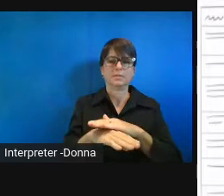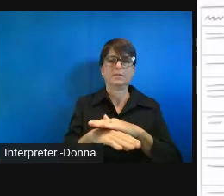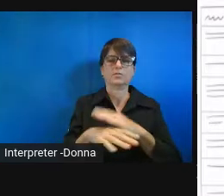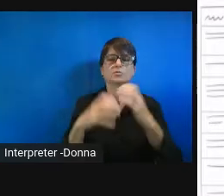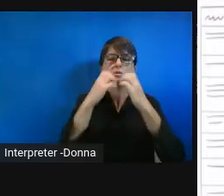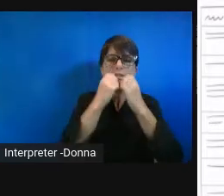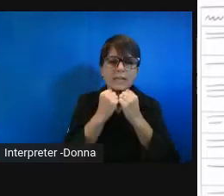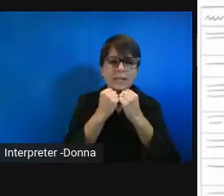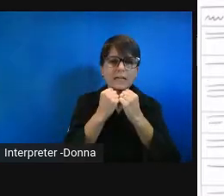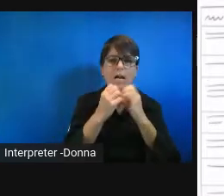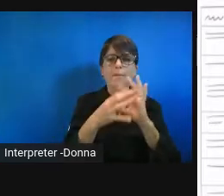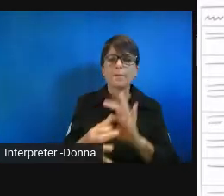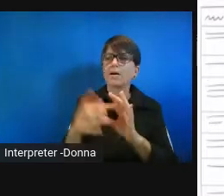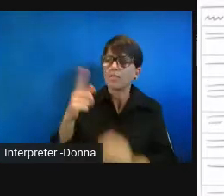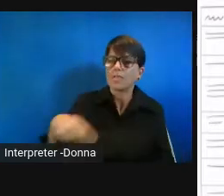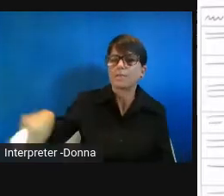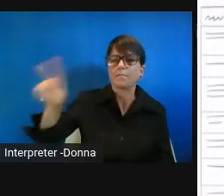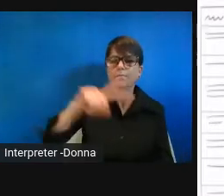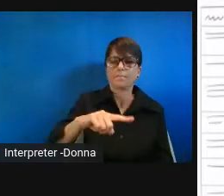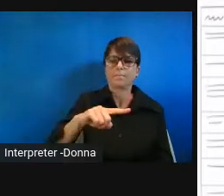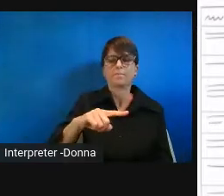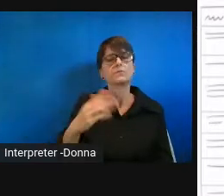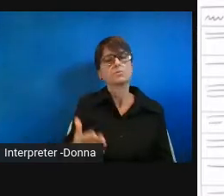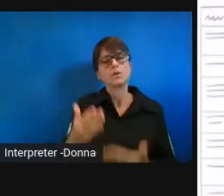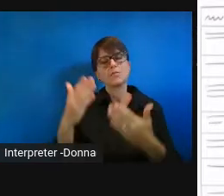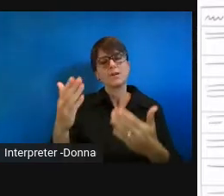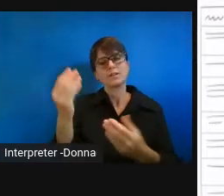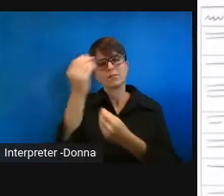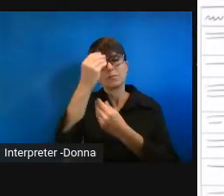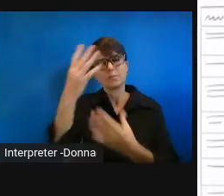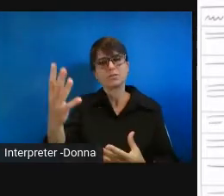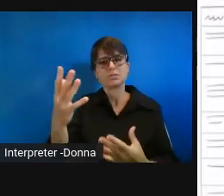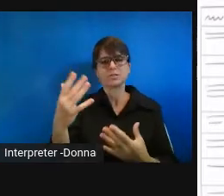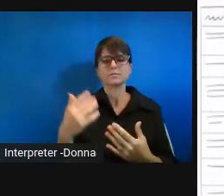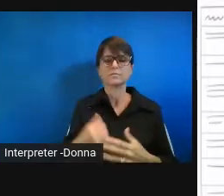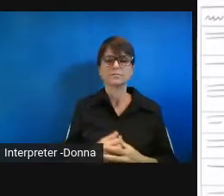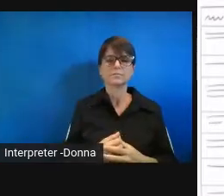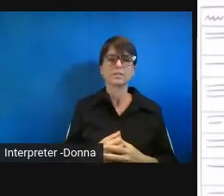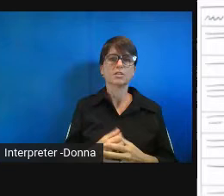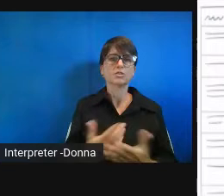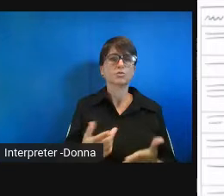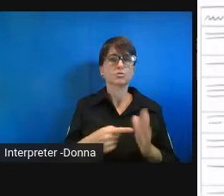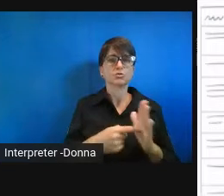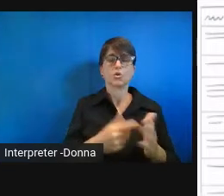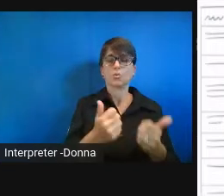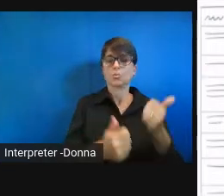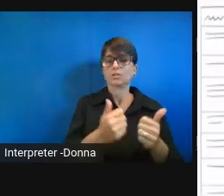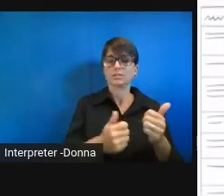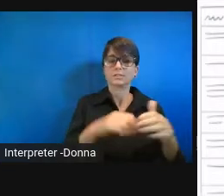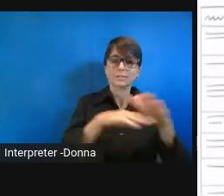Provide information which content on your page is accessible and which is not and how to deal with it.